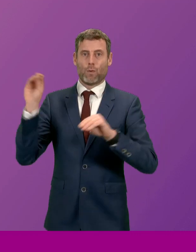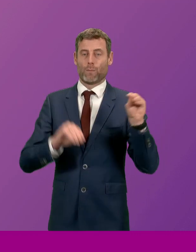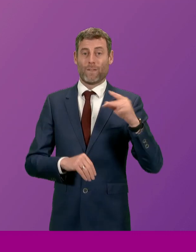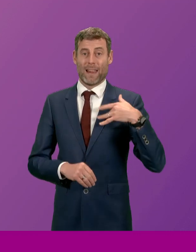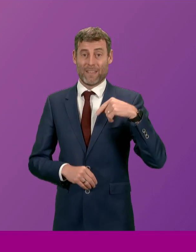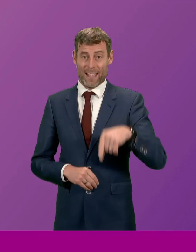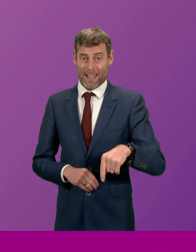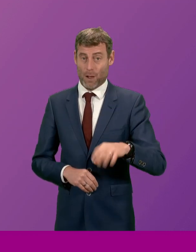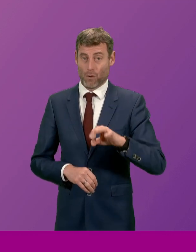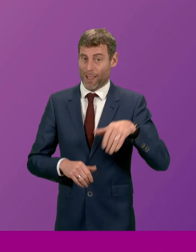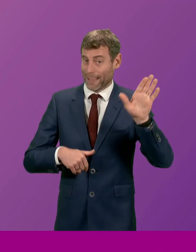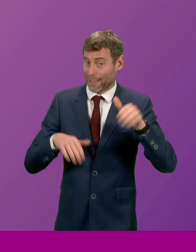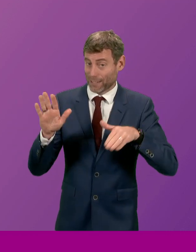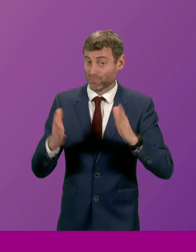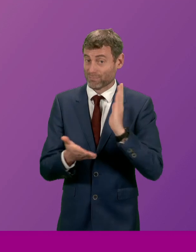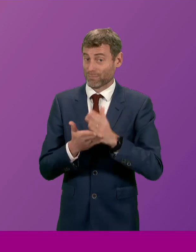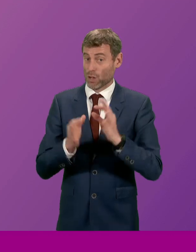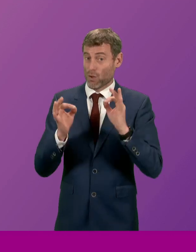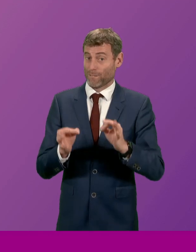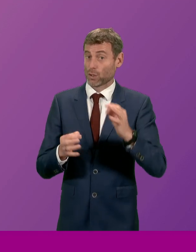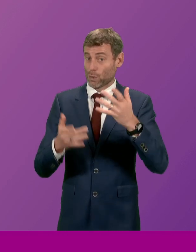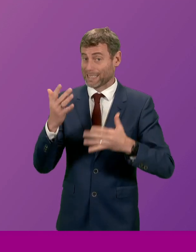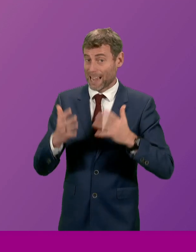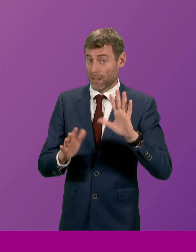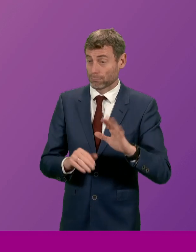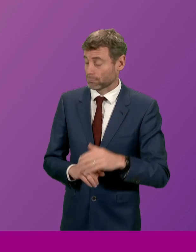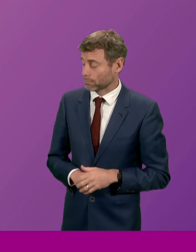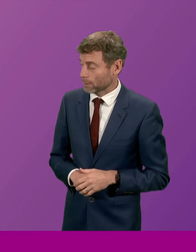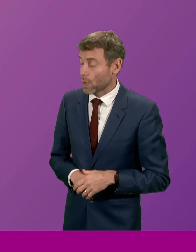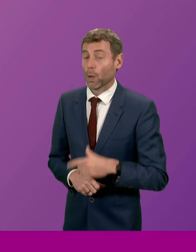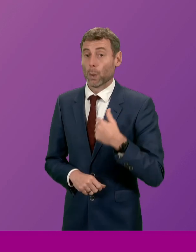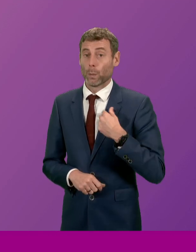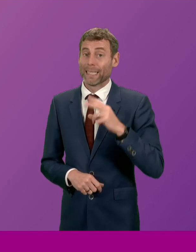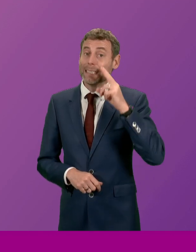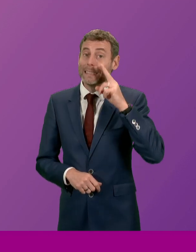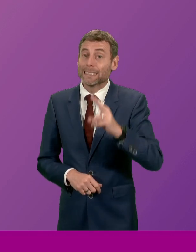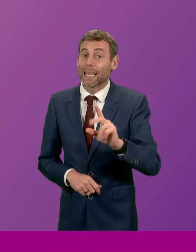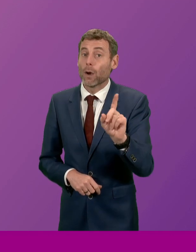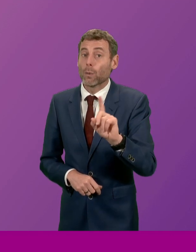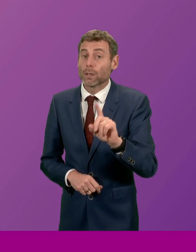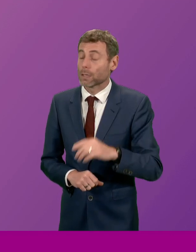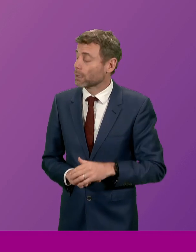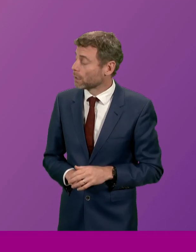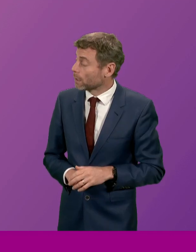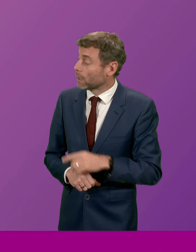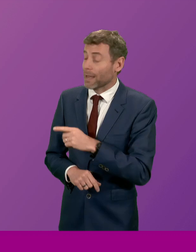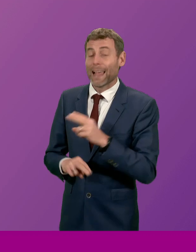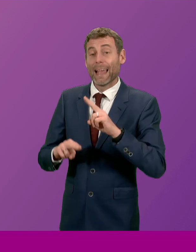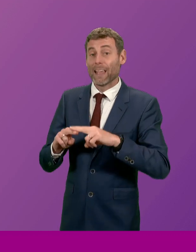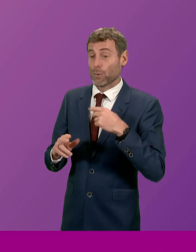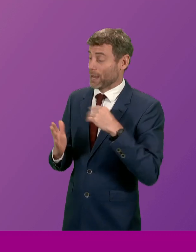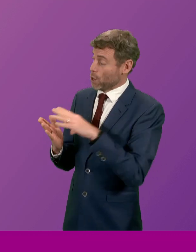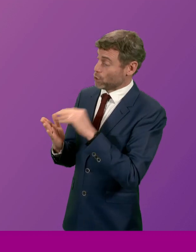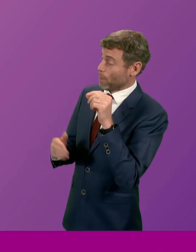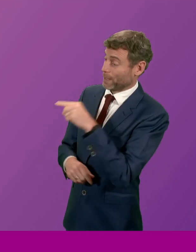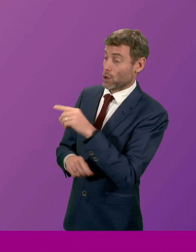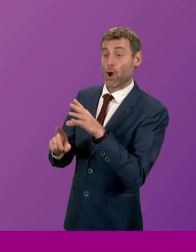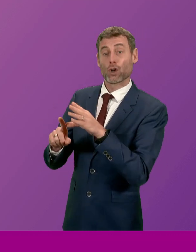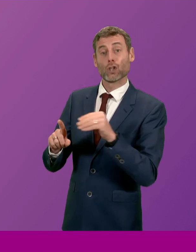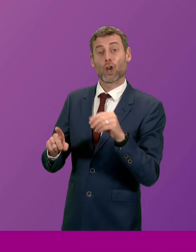Scotland—that is official data. If we followed the Conservative approach to public expenditure,